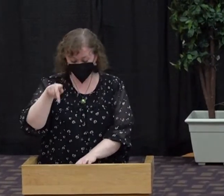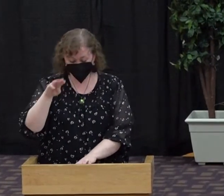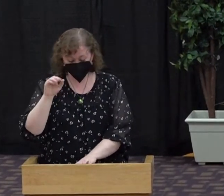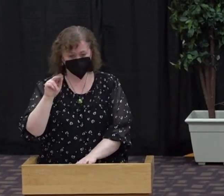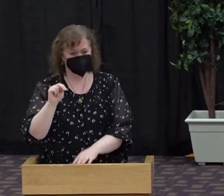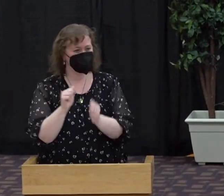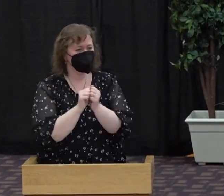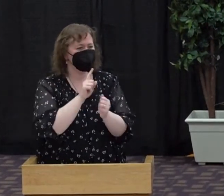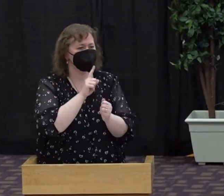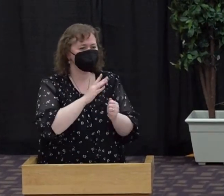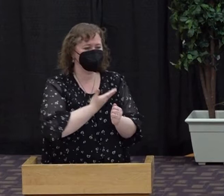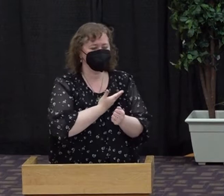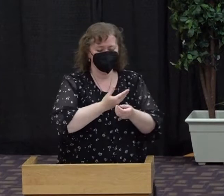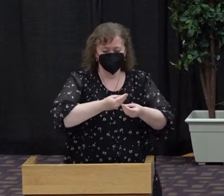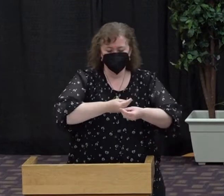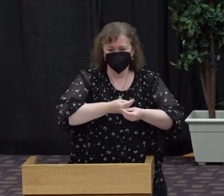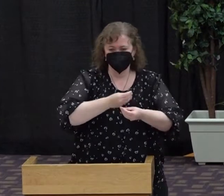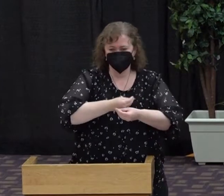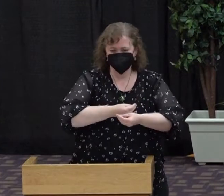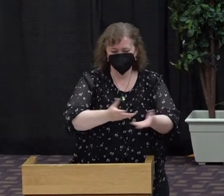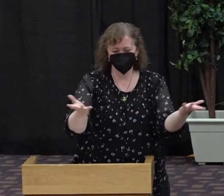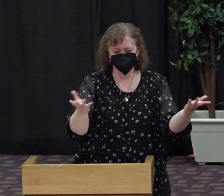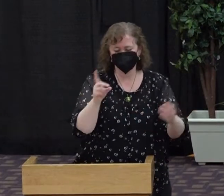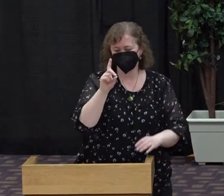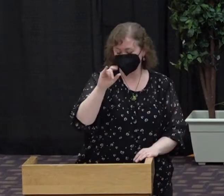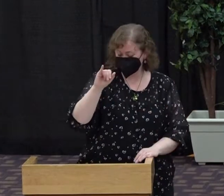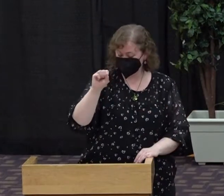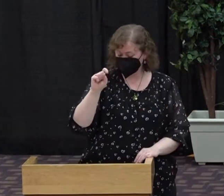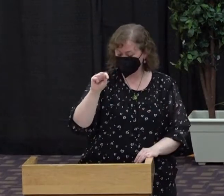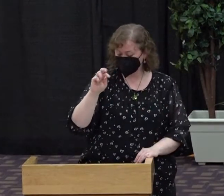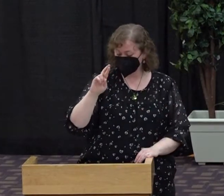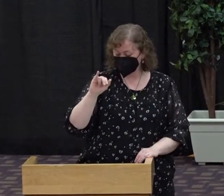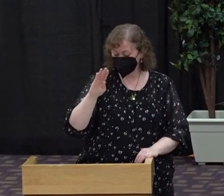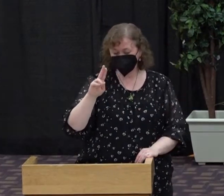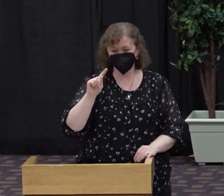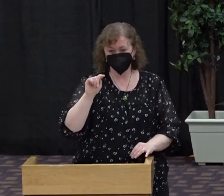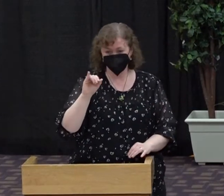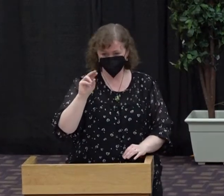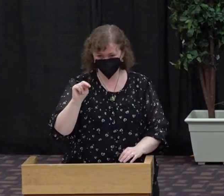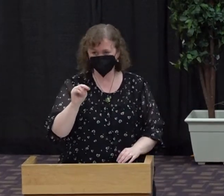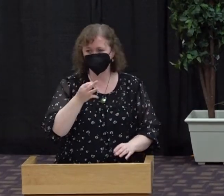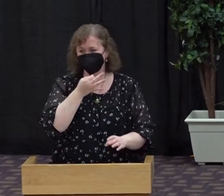Jaden Chapman with the distributor expert.